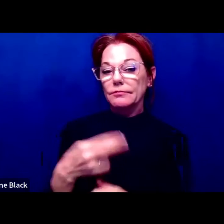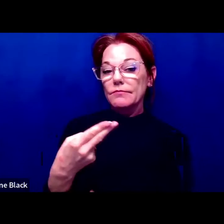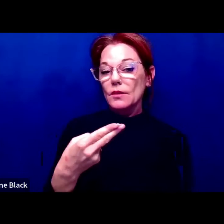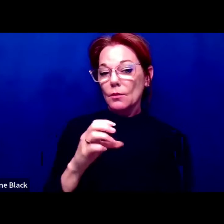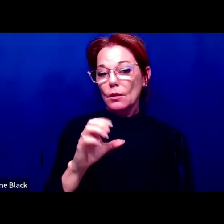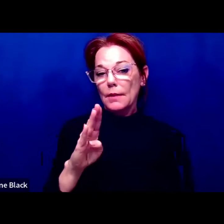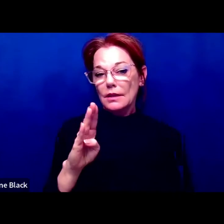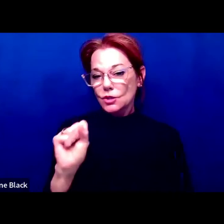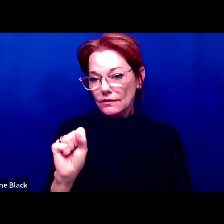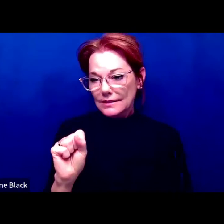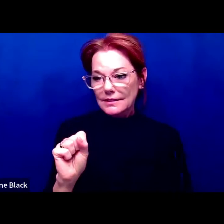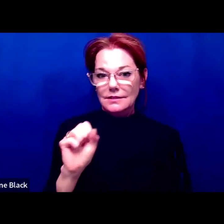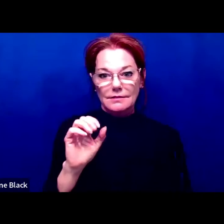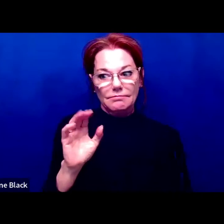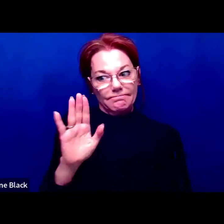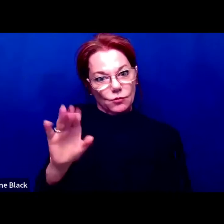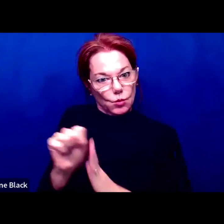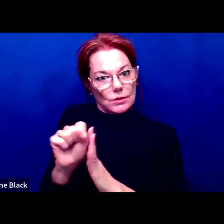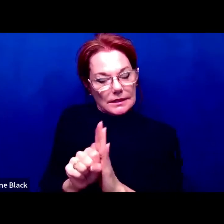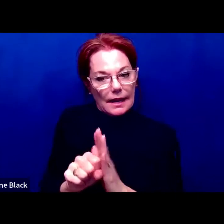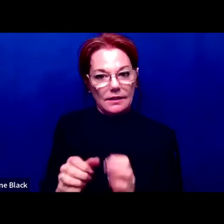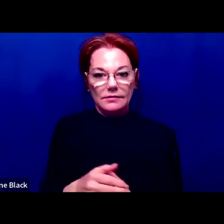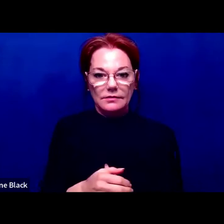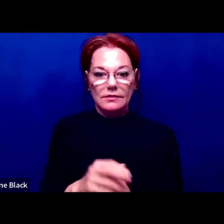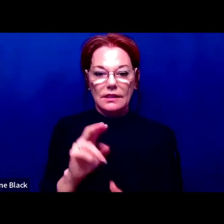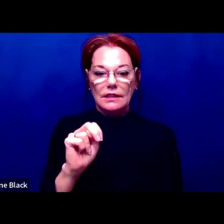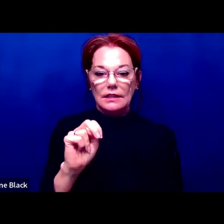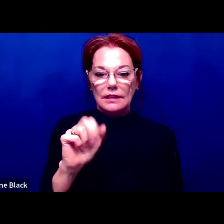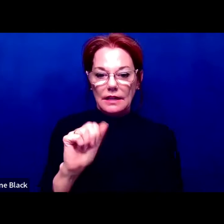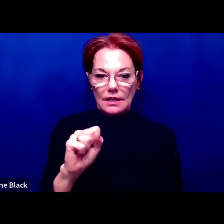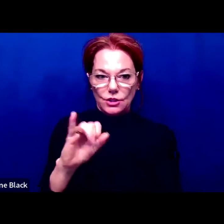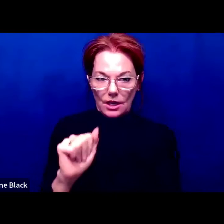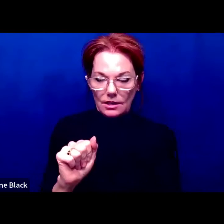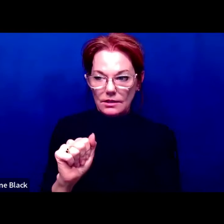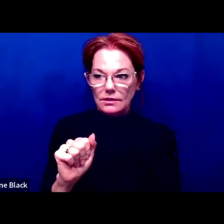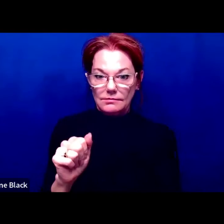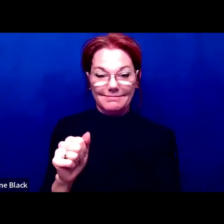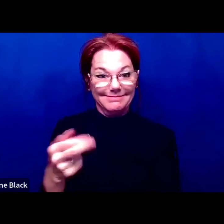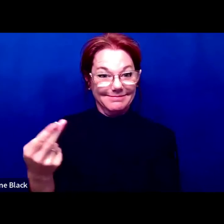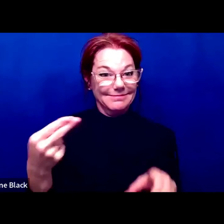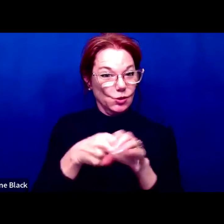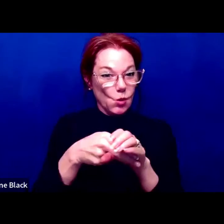their own states. And we love that NASHIA has joined us as a partner in our initiative